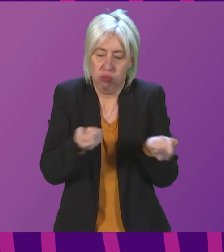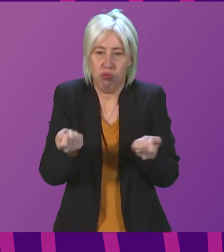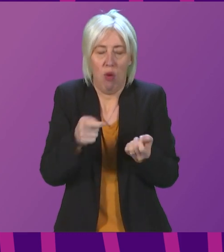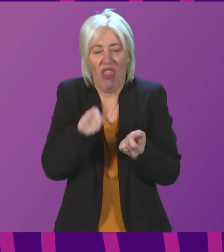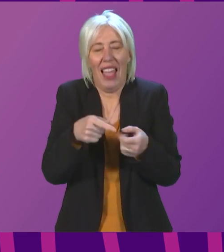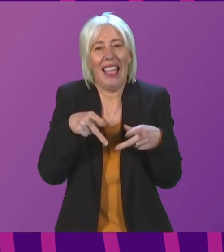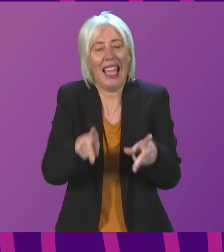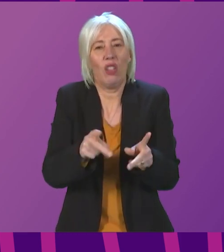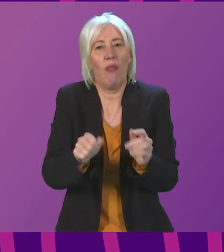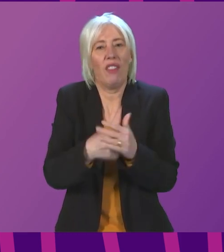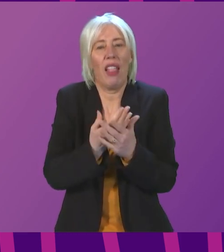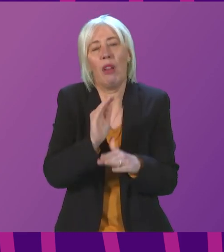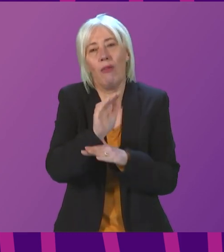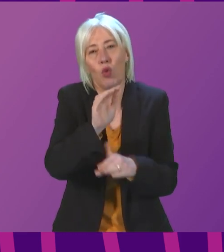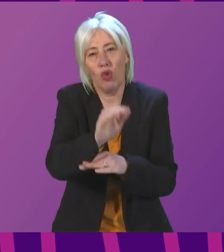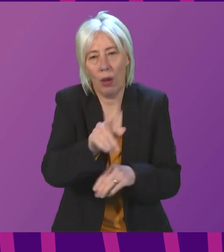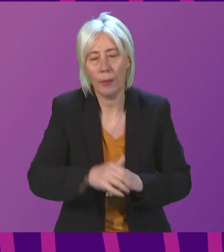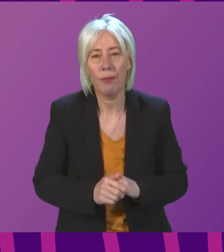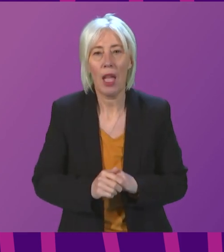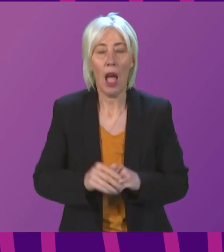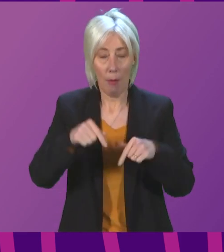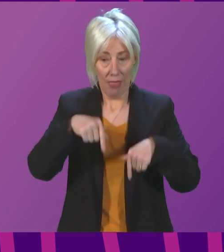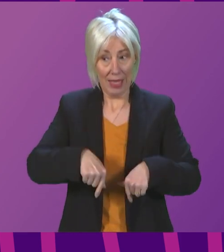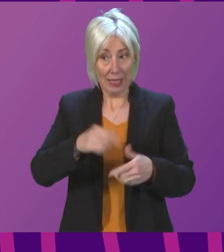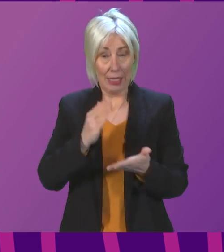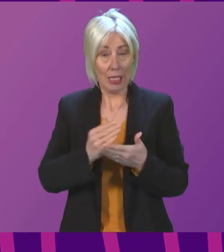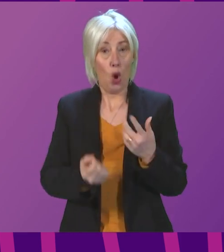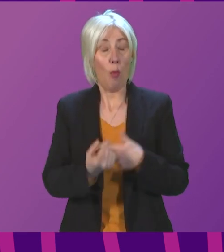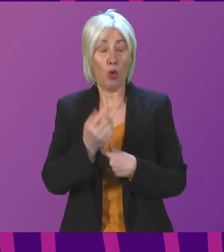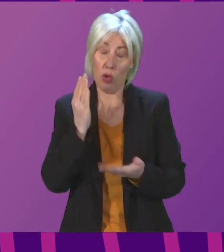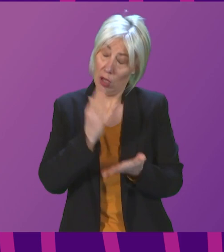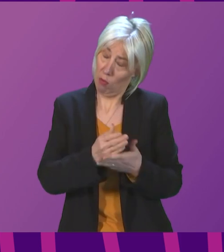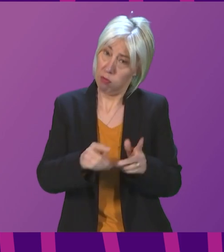in the future. This is a thoroughly positive opportunity for Scotland.